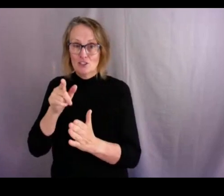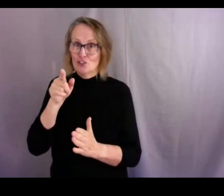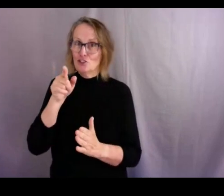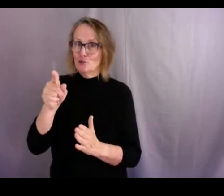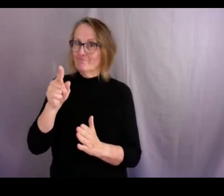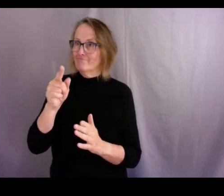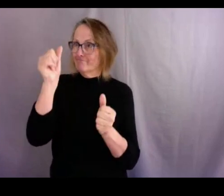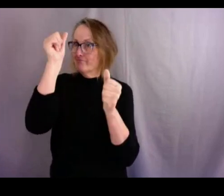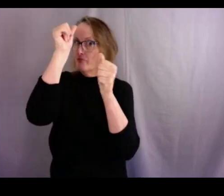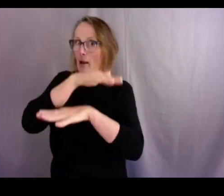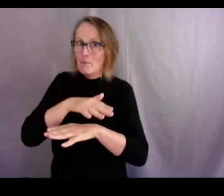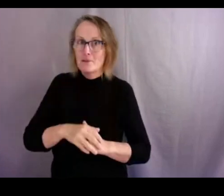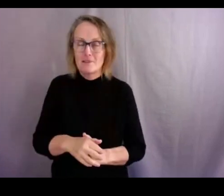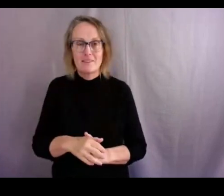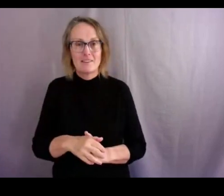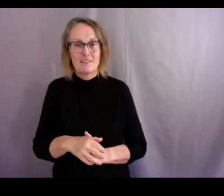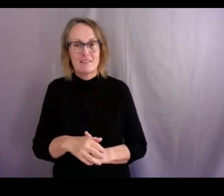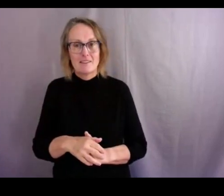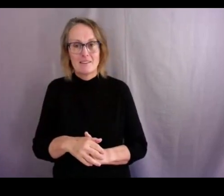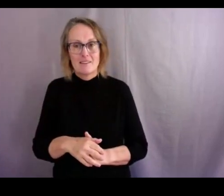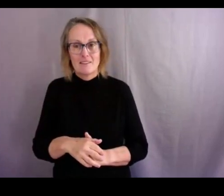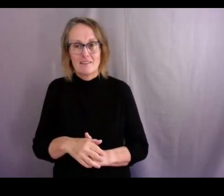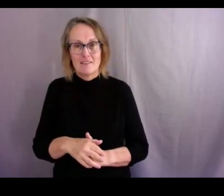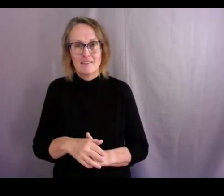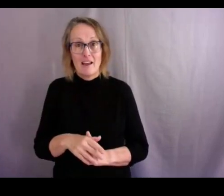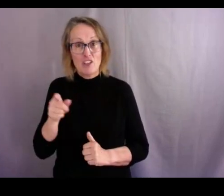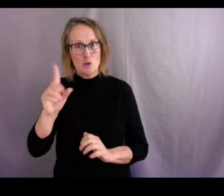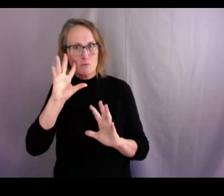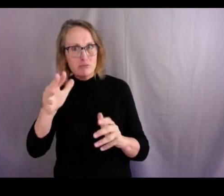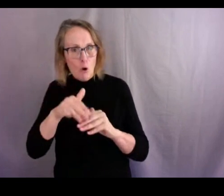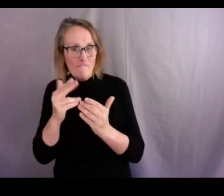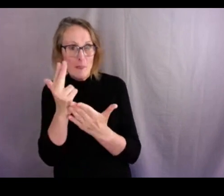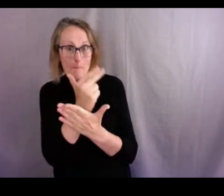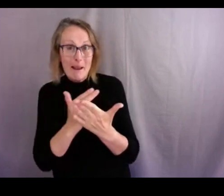and was extremely interested in this painting. That woman is not generic.